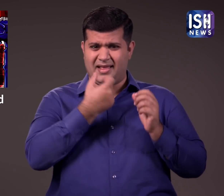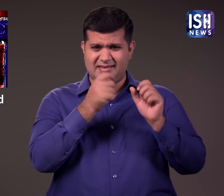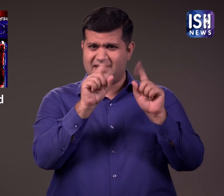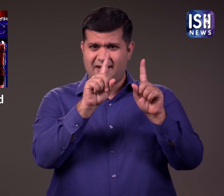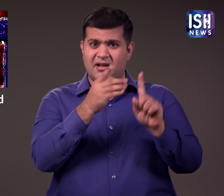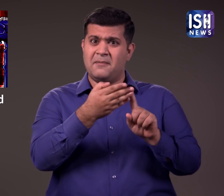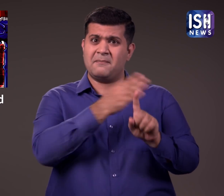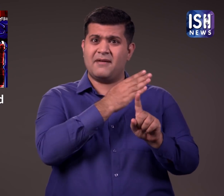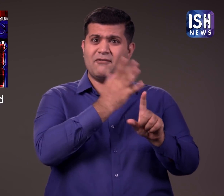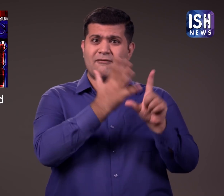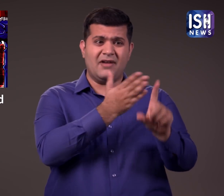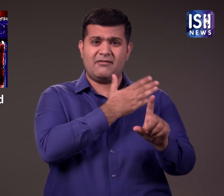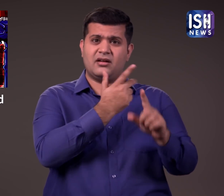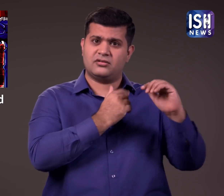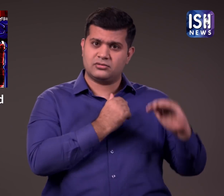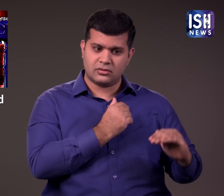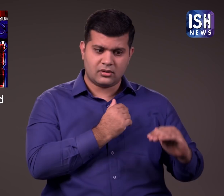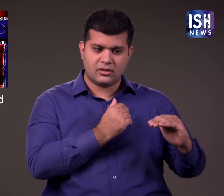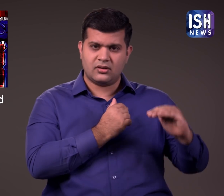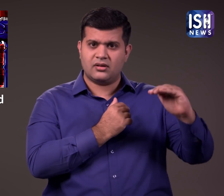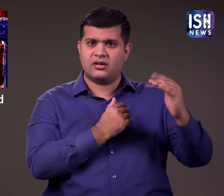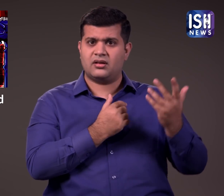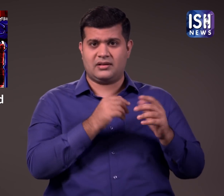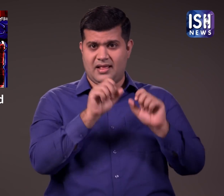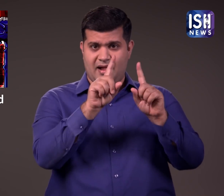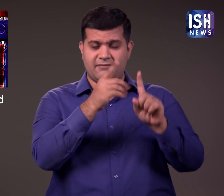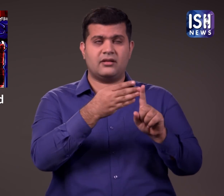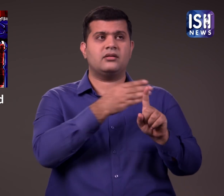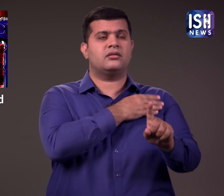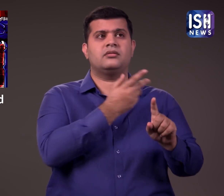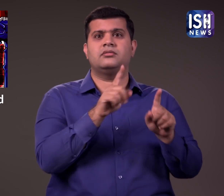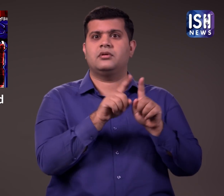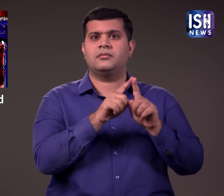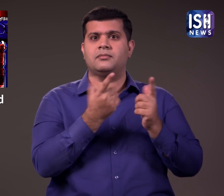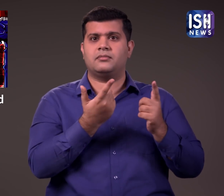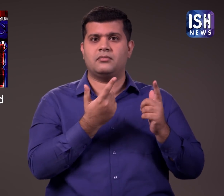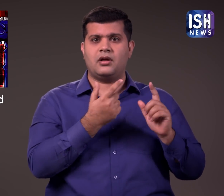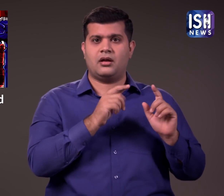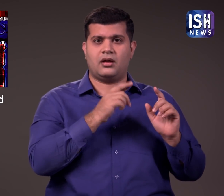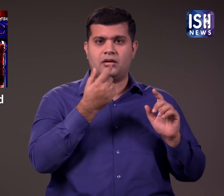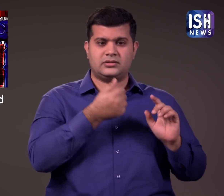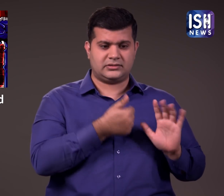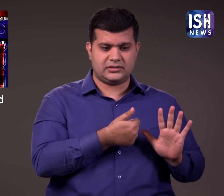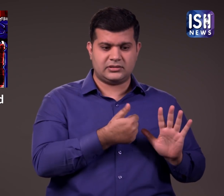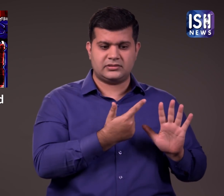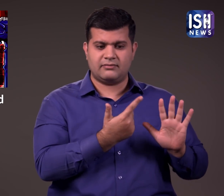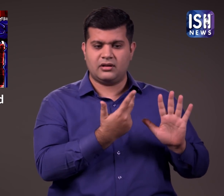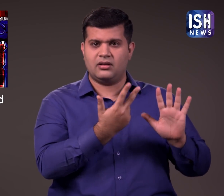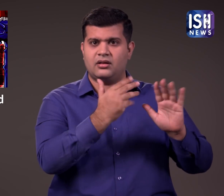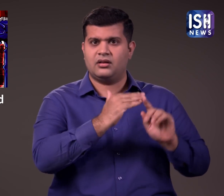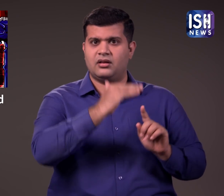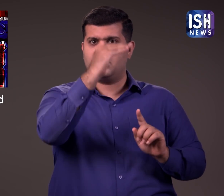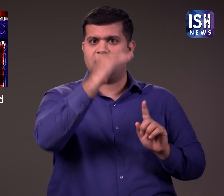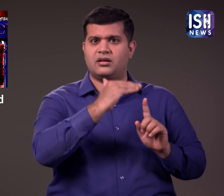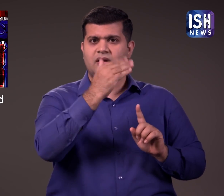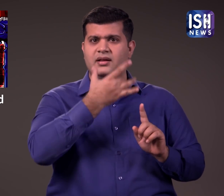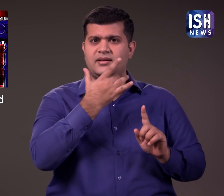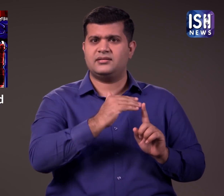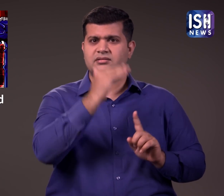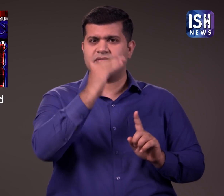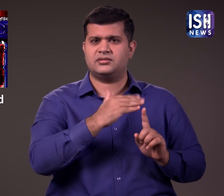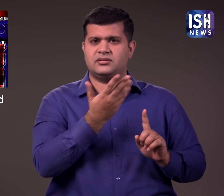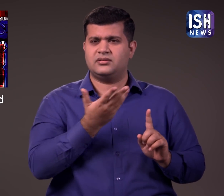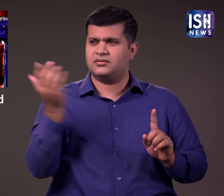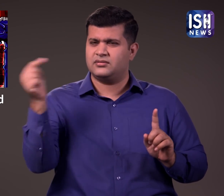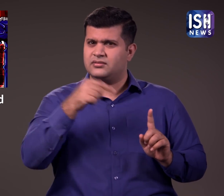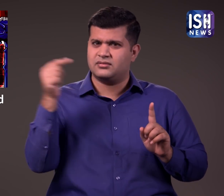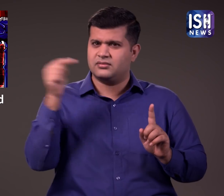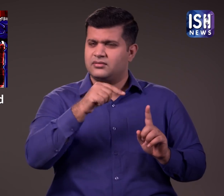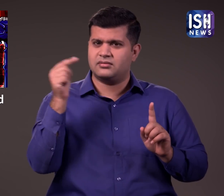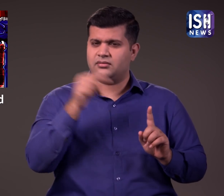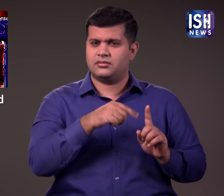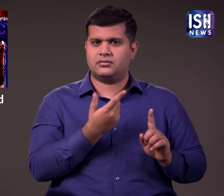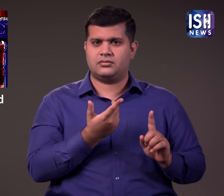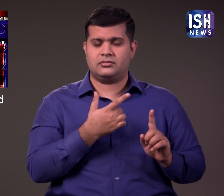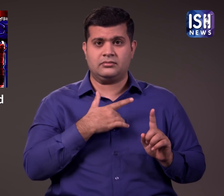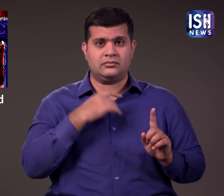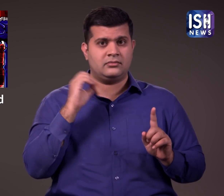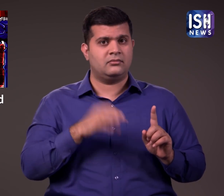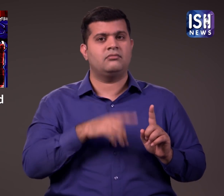Since she was 6 years old she was continuously raped.